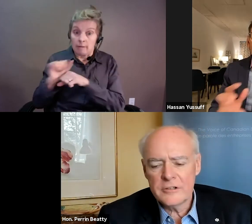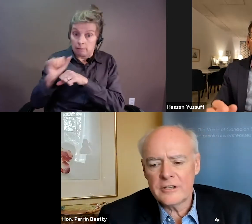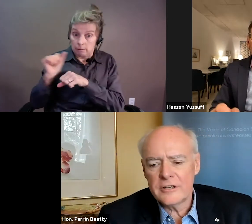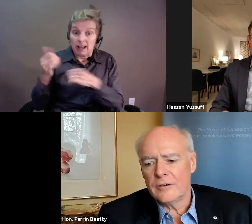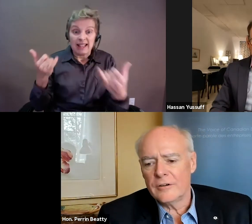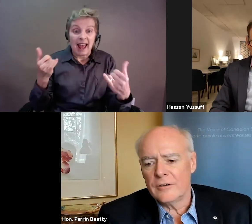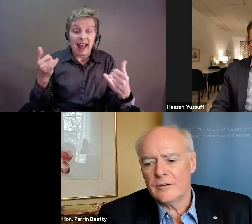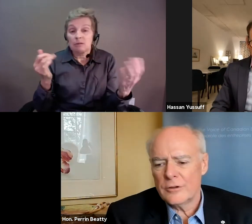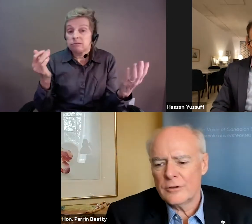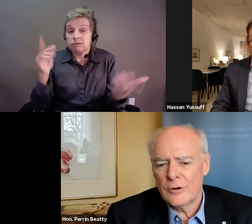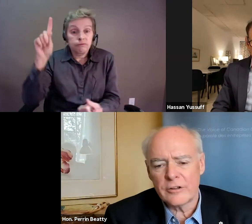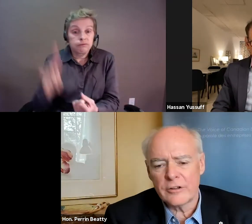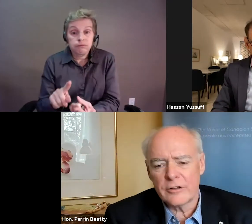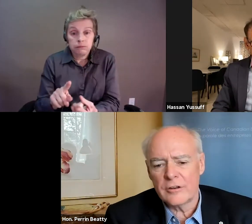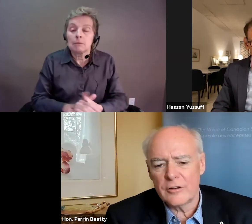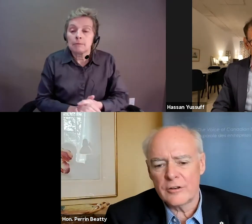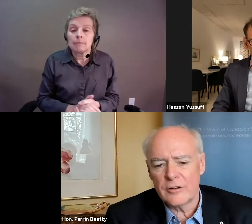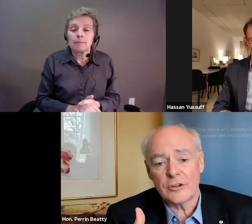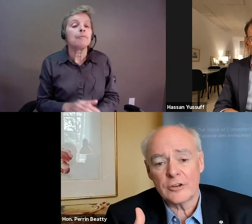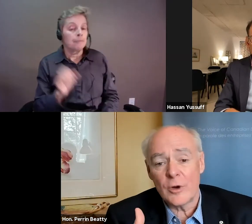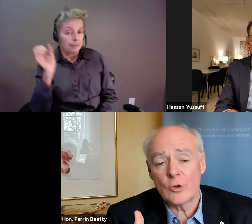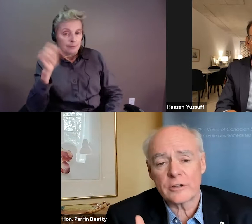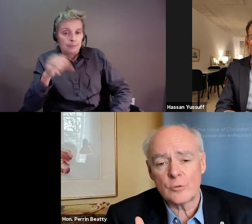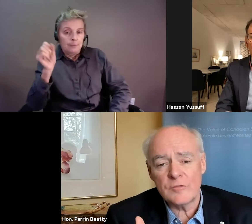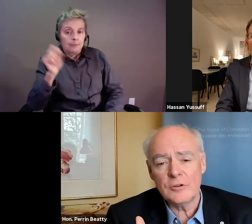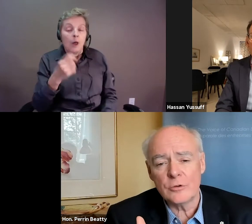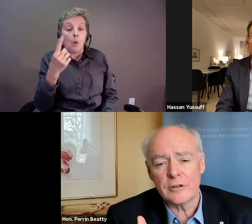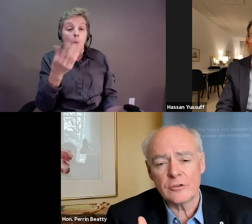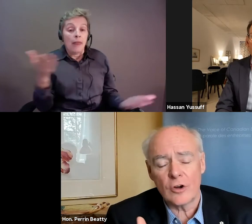Certainly, one of the things that is apparent to us in the work that we've been doing